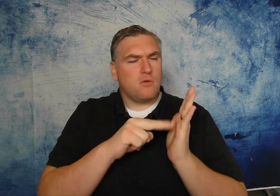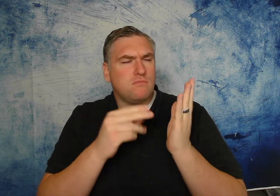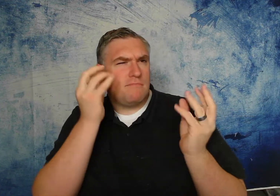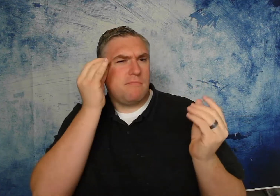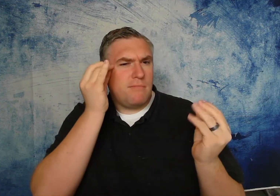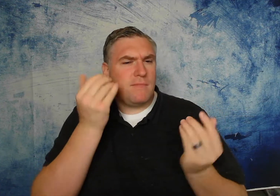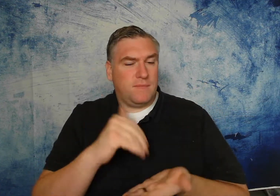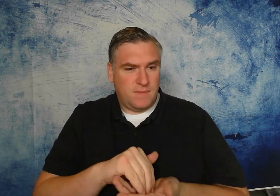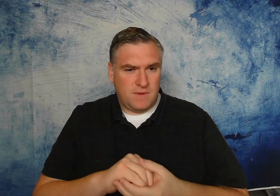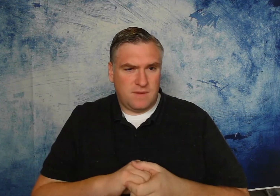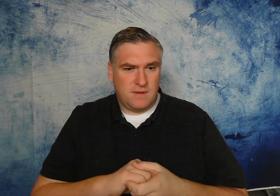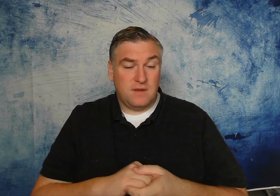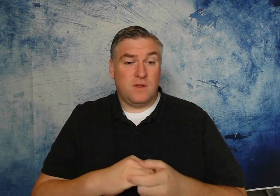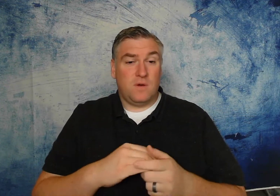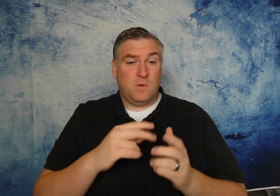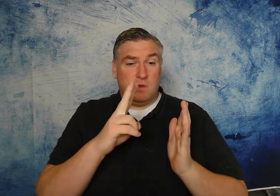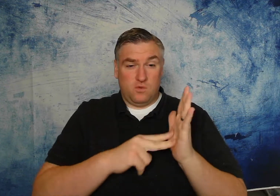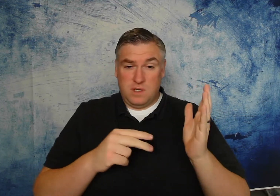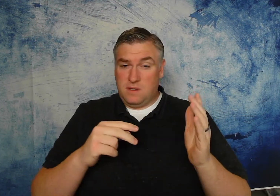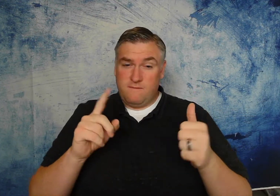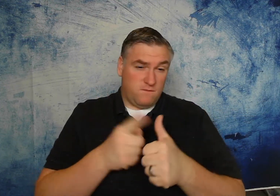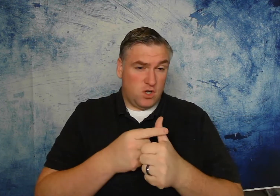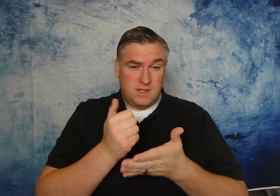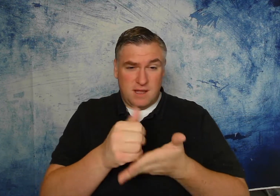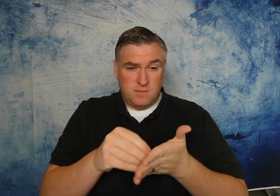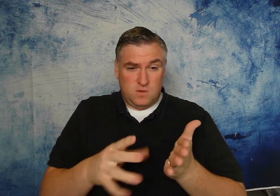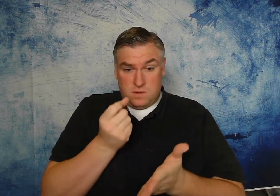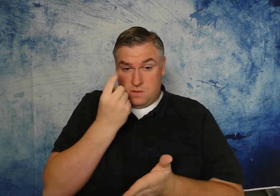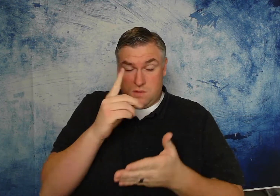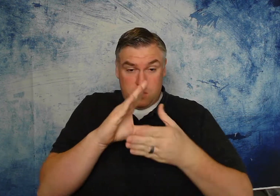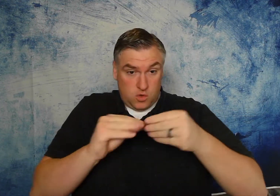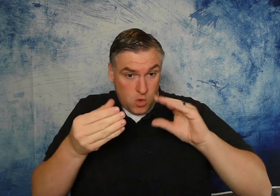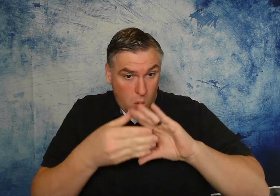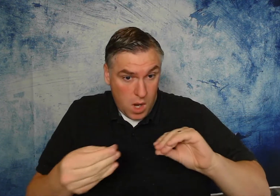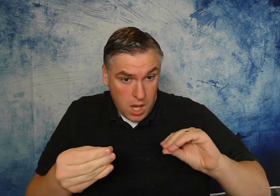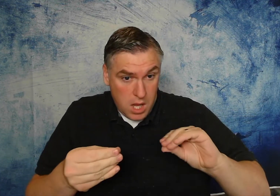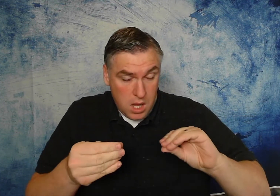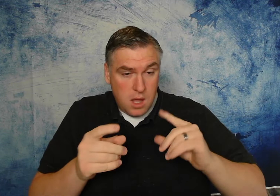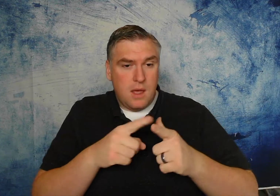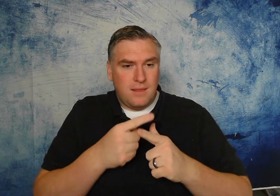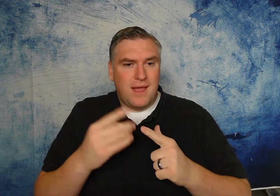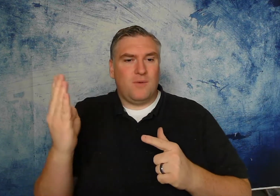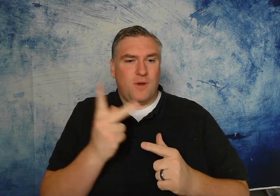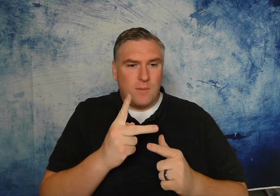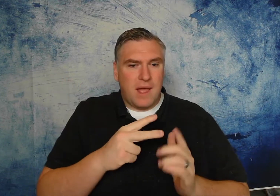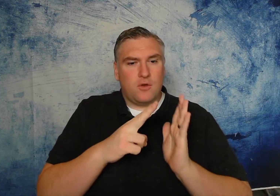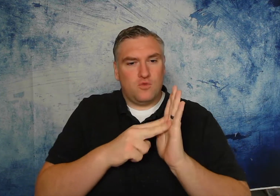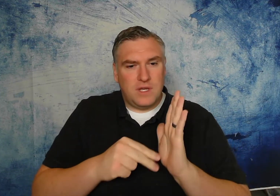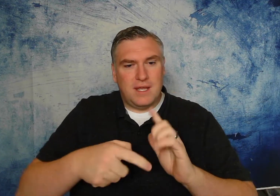then we go back and and read again and think about it. Really help students understand the